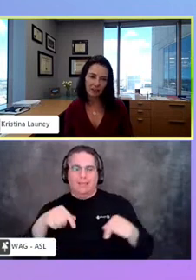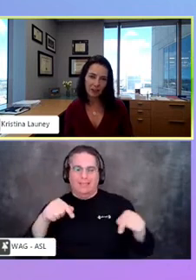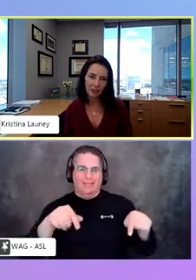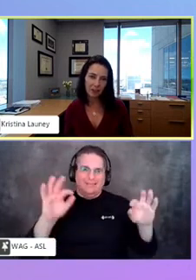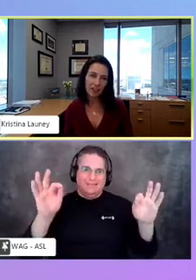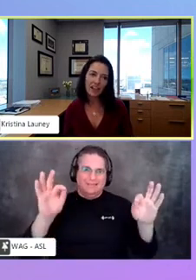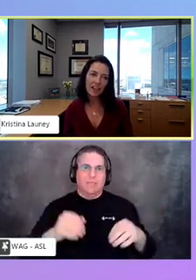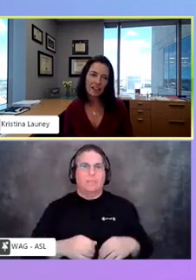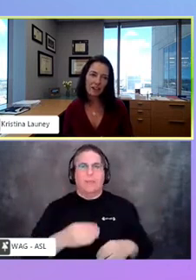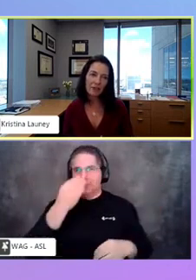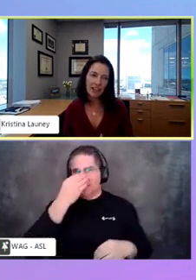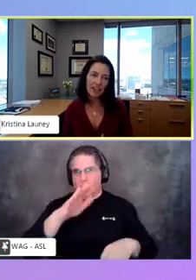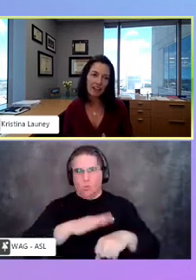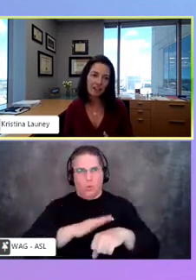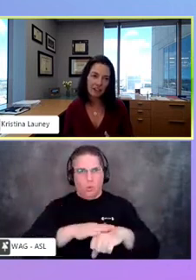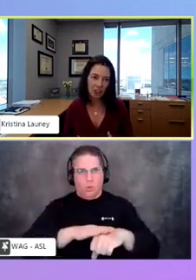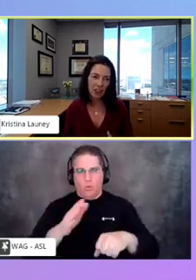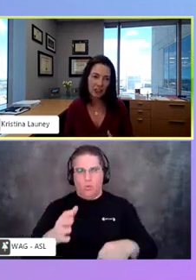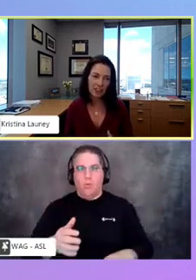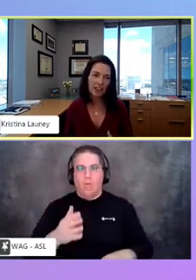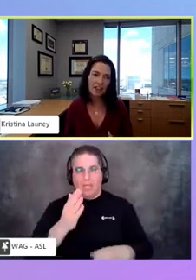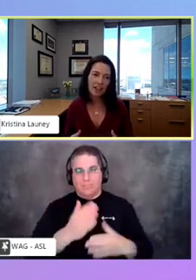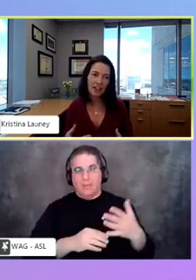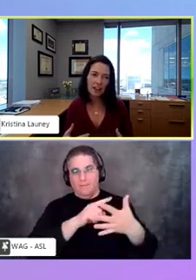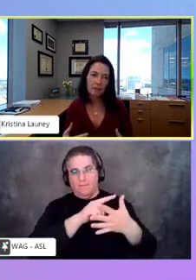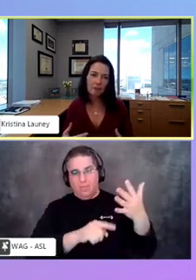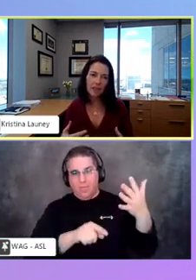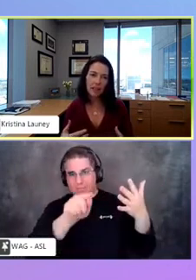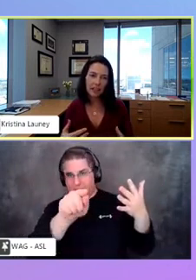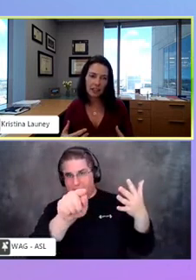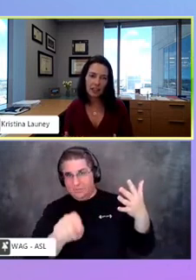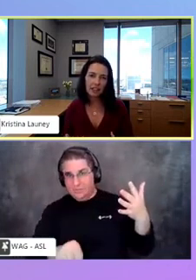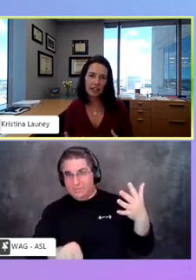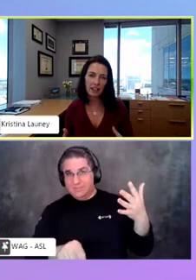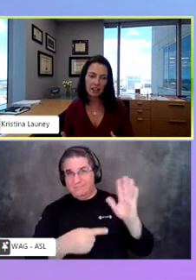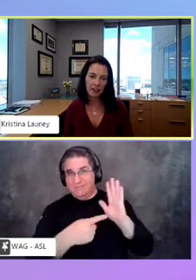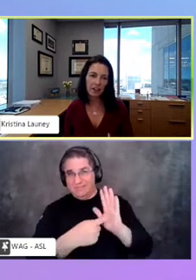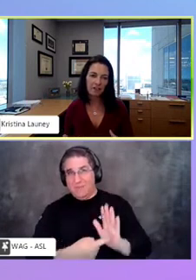about serial plaintiff firms. I enjoy talking about the merits more than this, so what